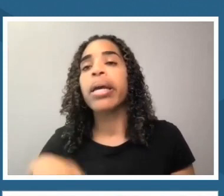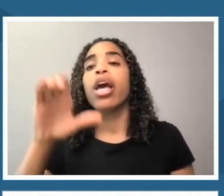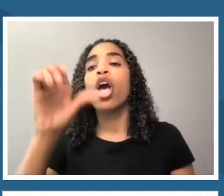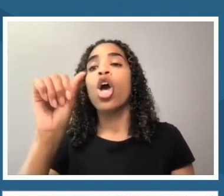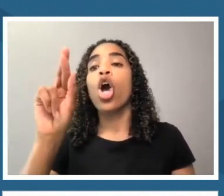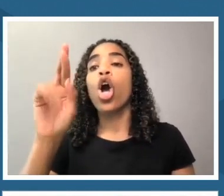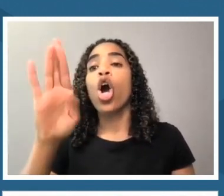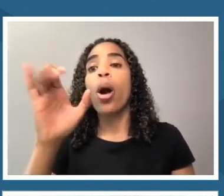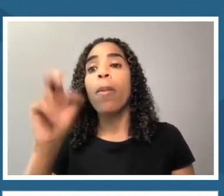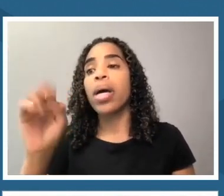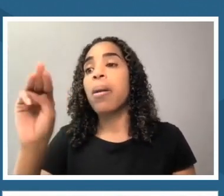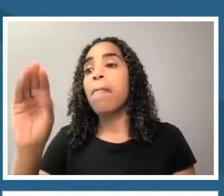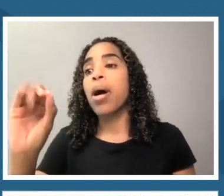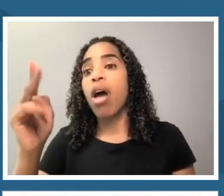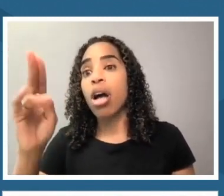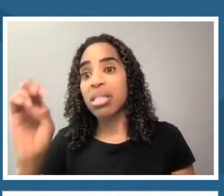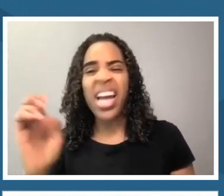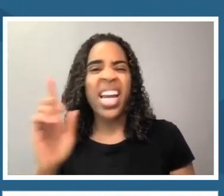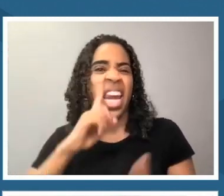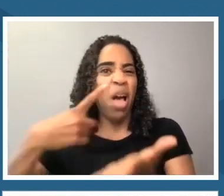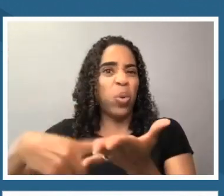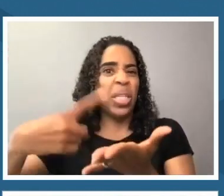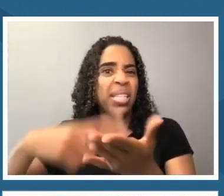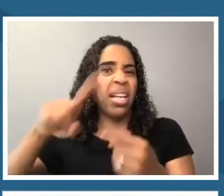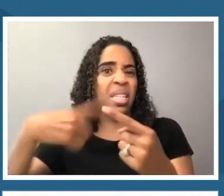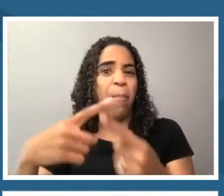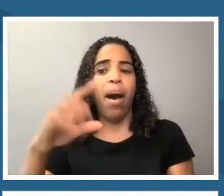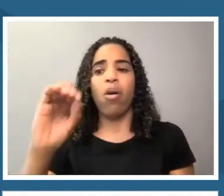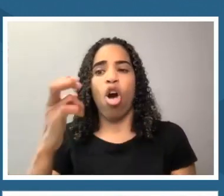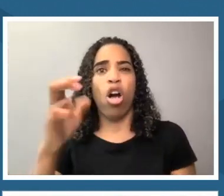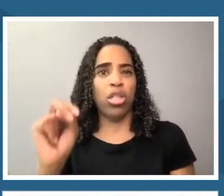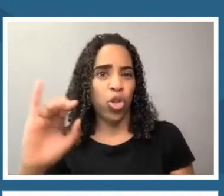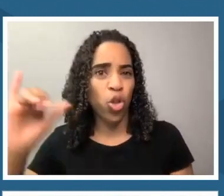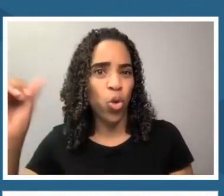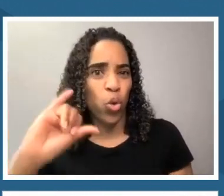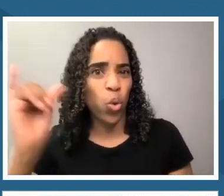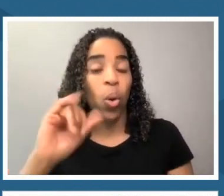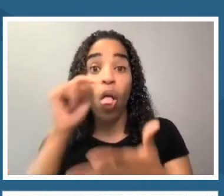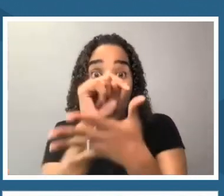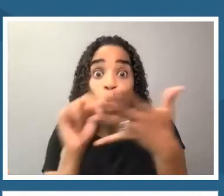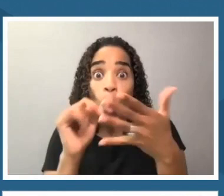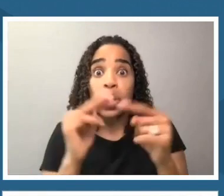talk a little bit about the oxygen later um but those are the kind of molecules that